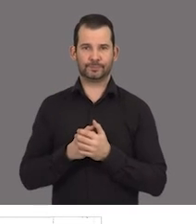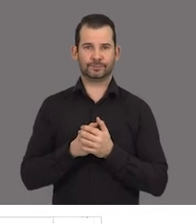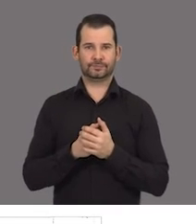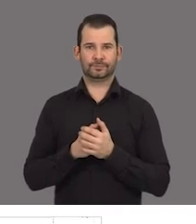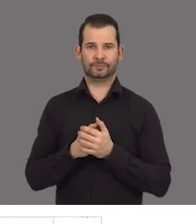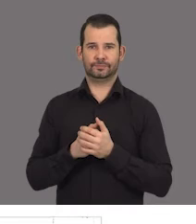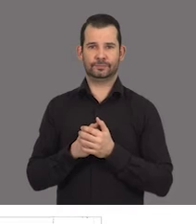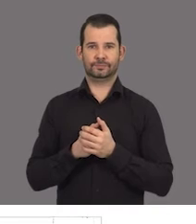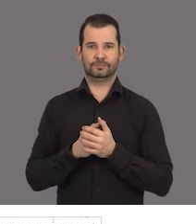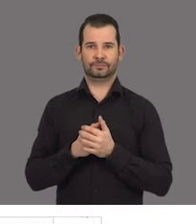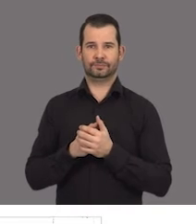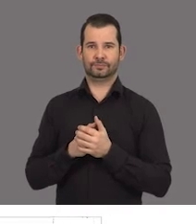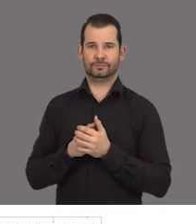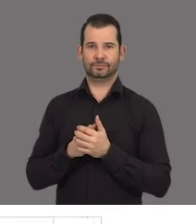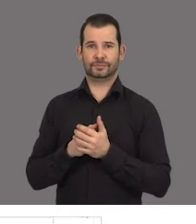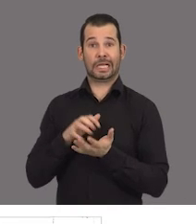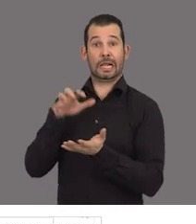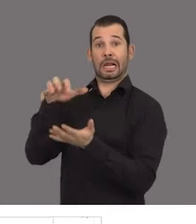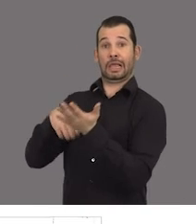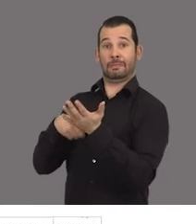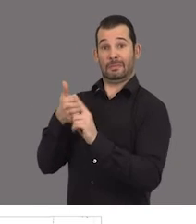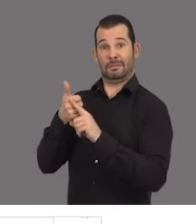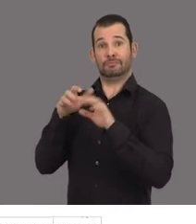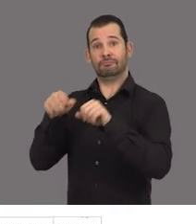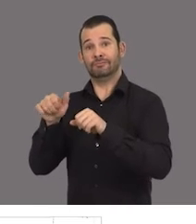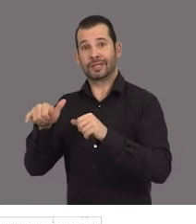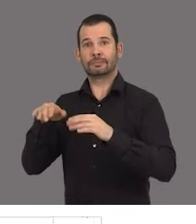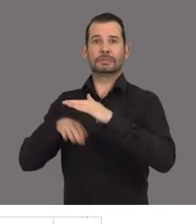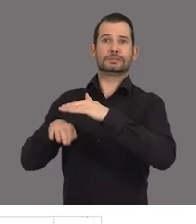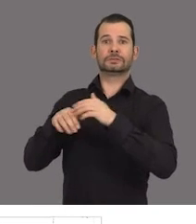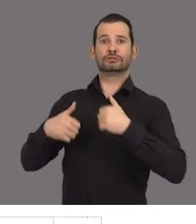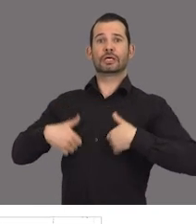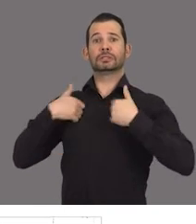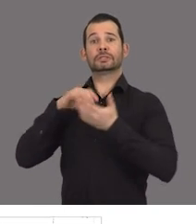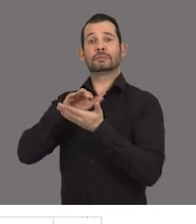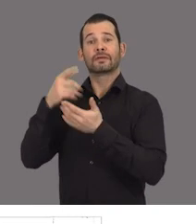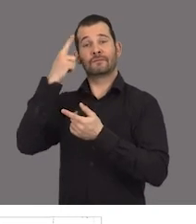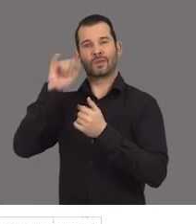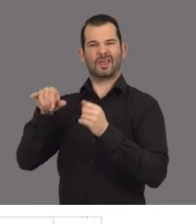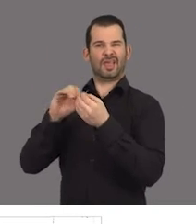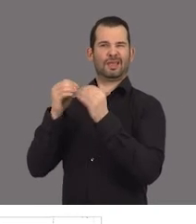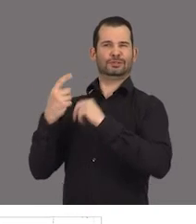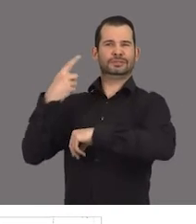Claim the basic residency amount for the number of days you lived in a prescribed zone.